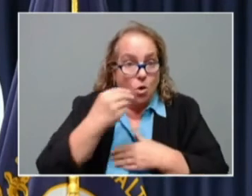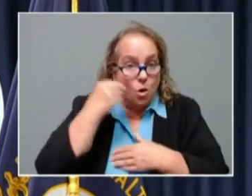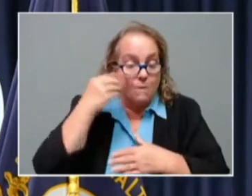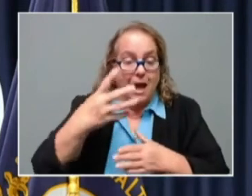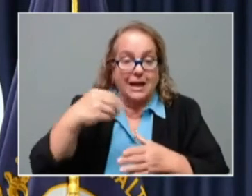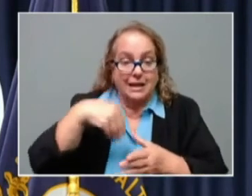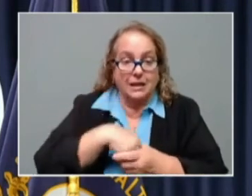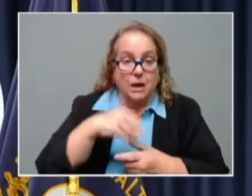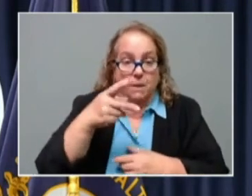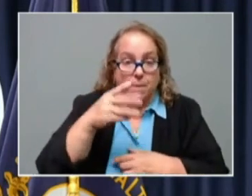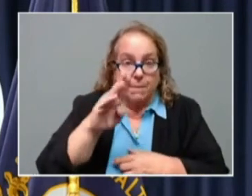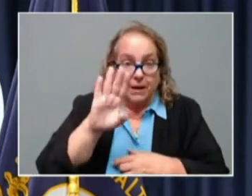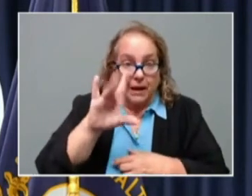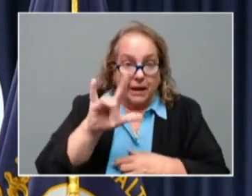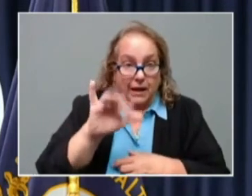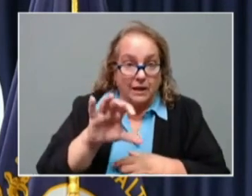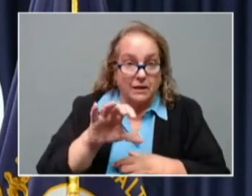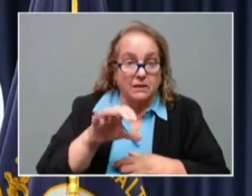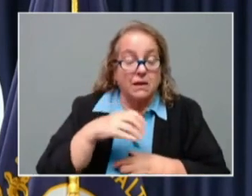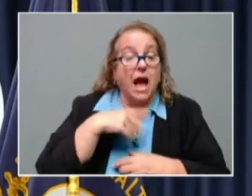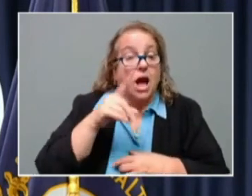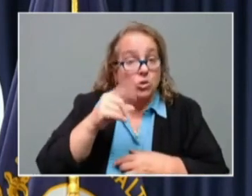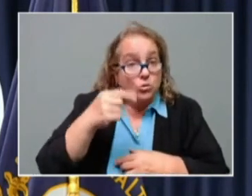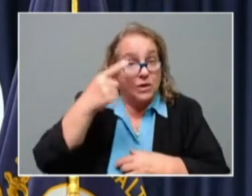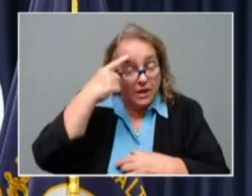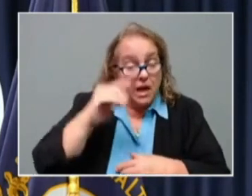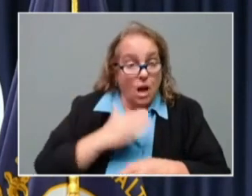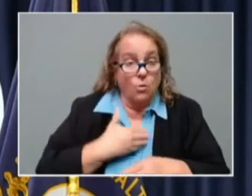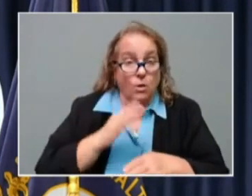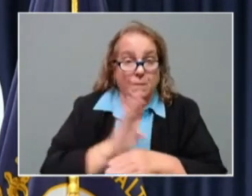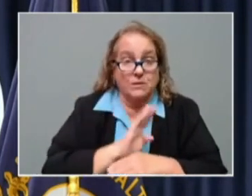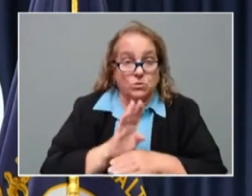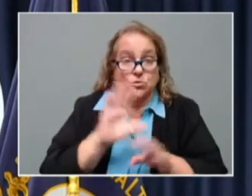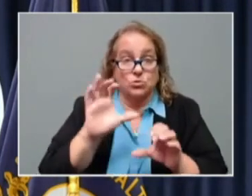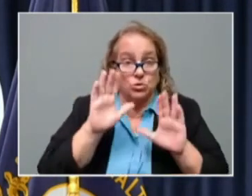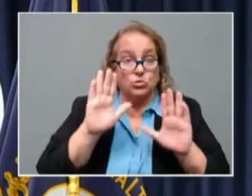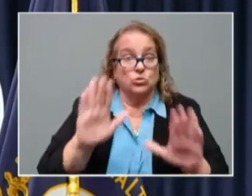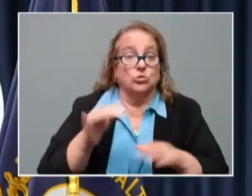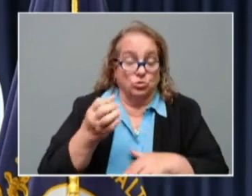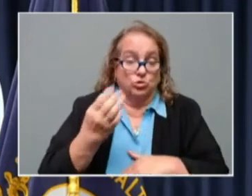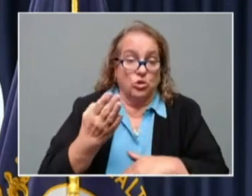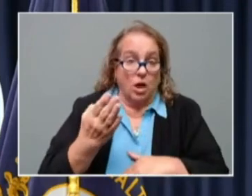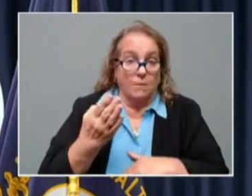our businesses are doing a great job, especially the largest ones where many